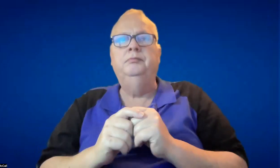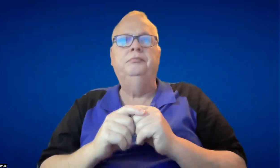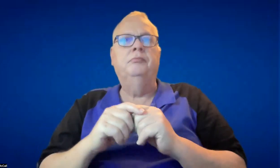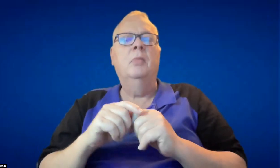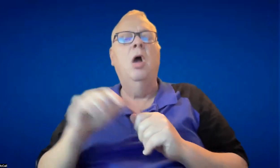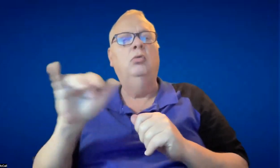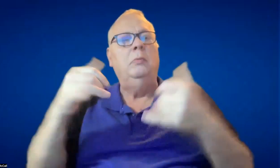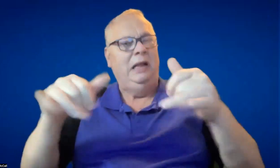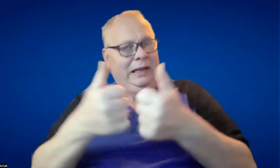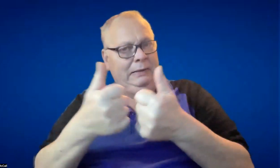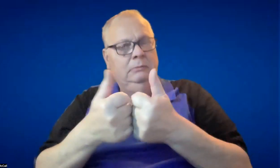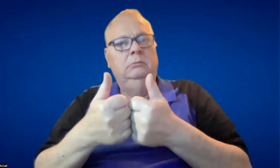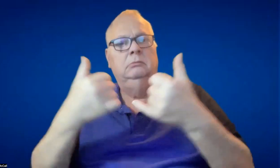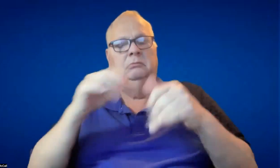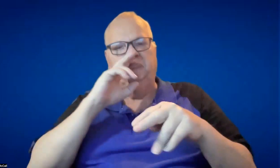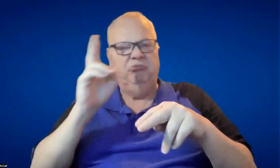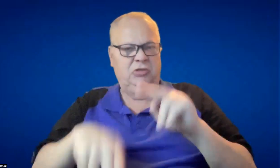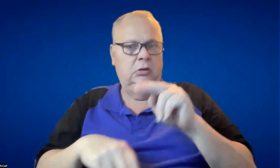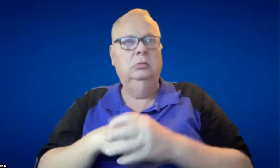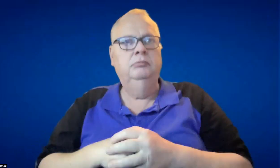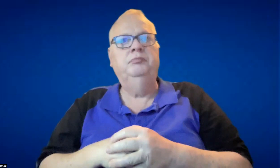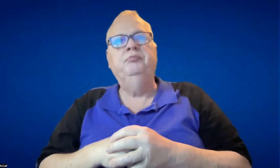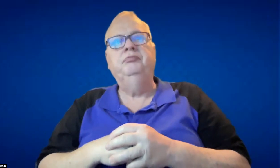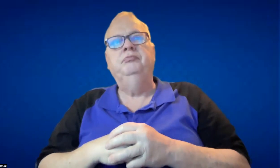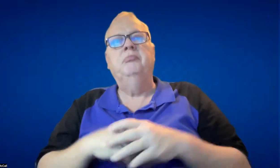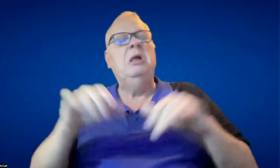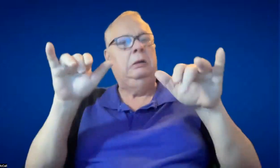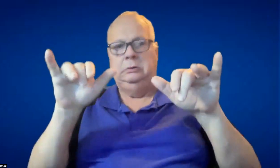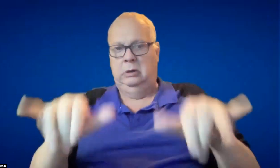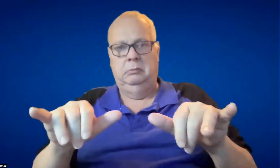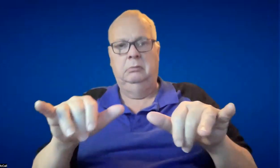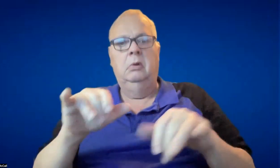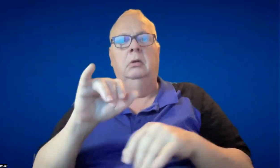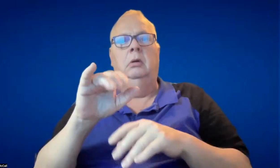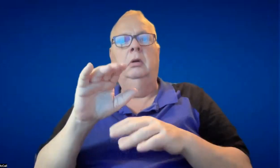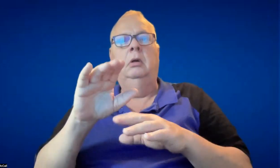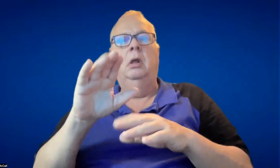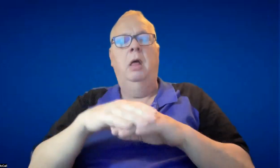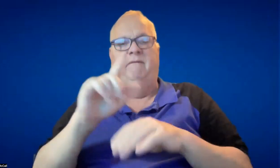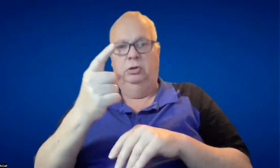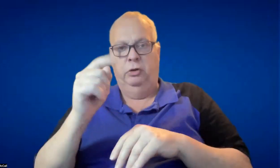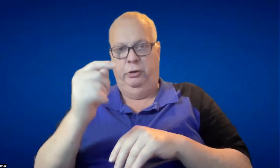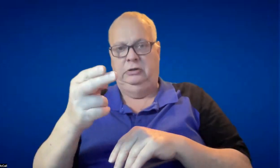We will also play games and have fun. It will still be on the first Thursday